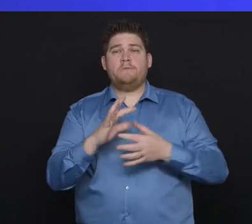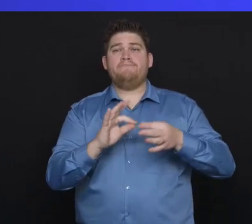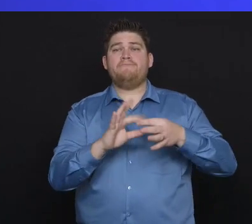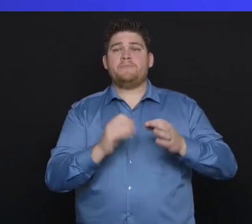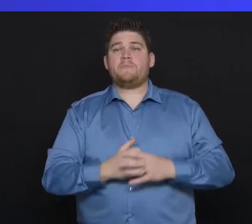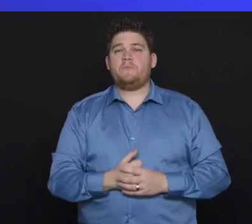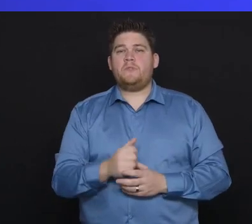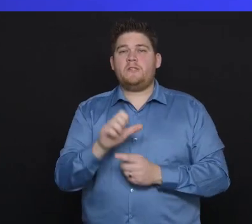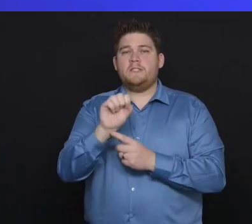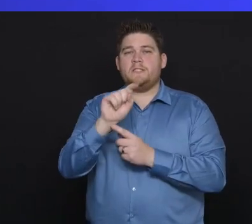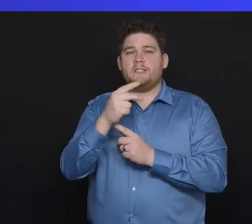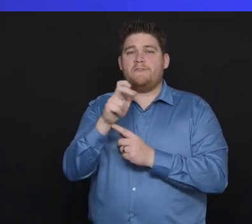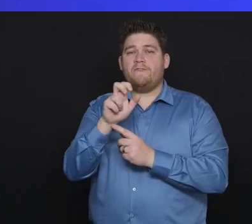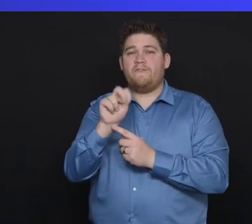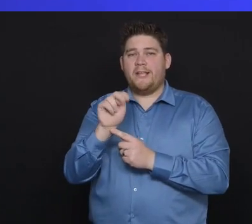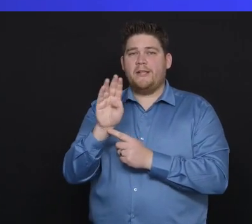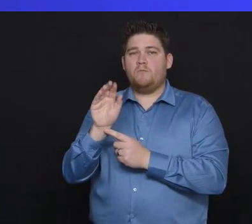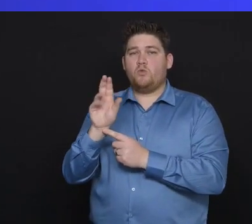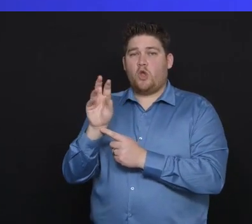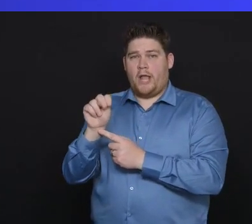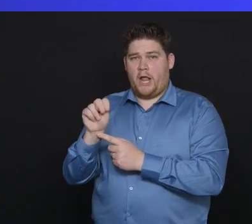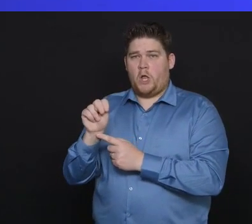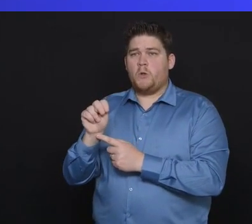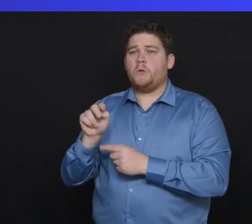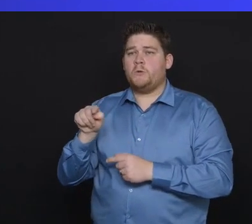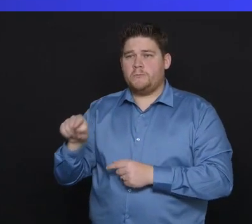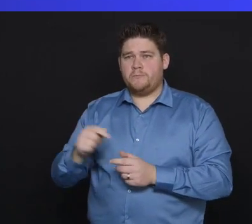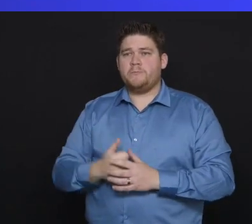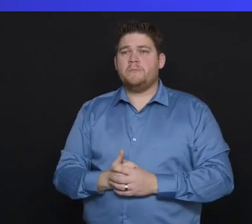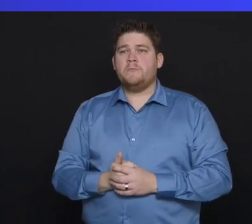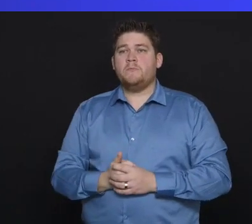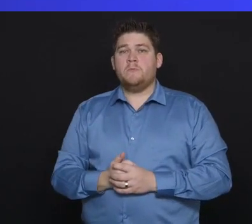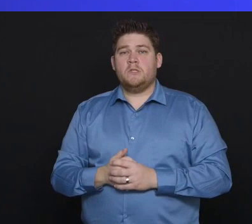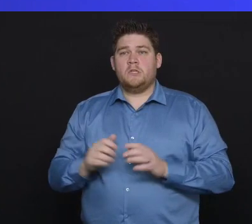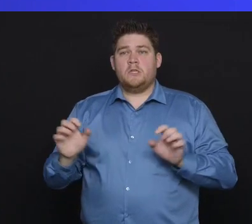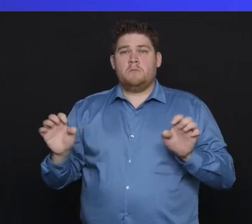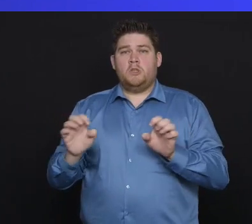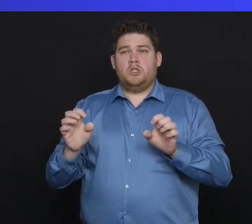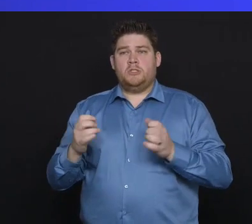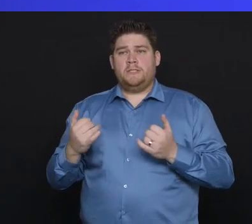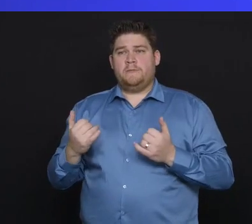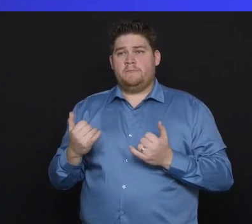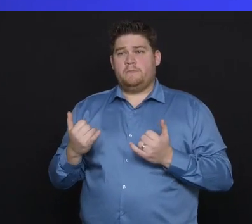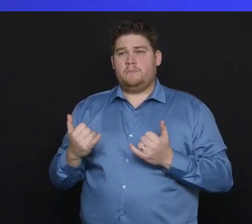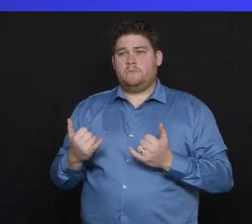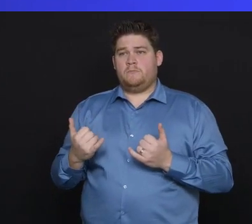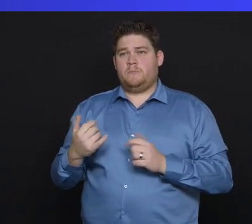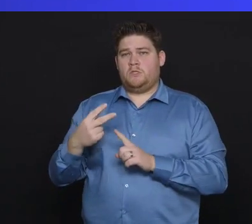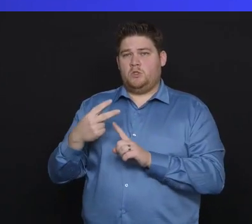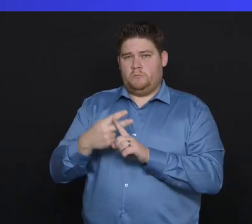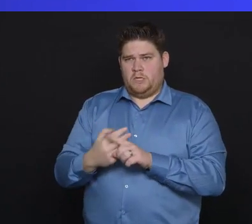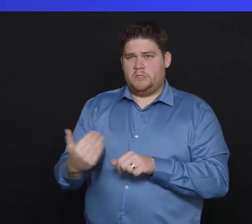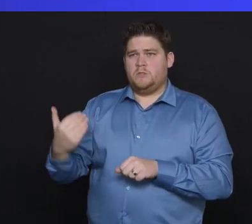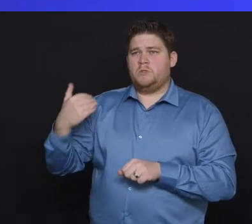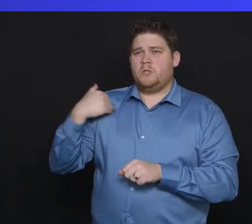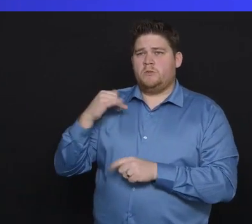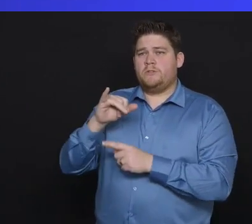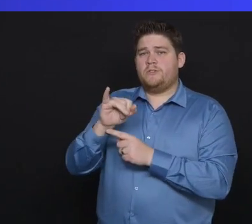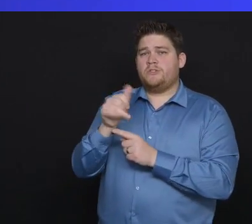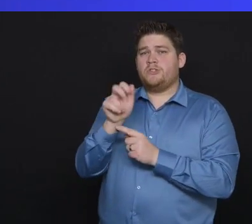January 28. A sickly two months ago. Steps were taken at every stage.